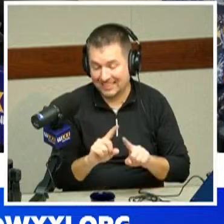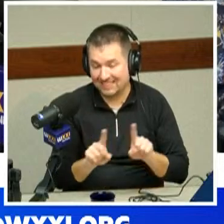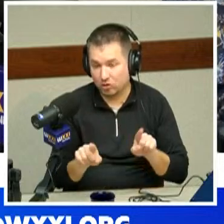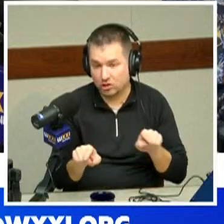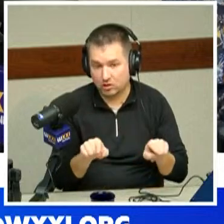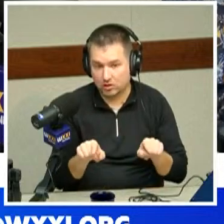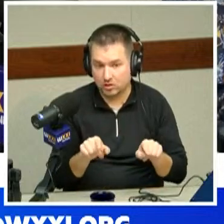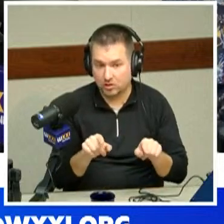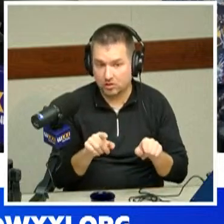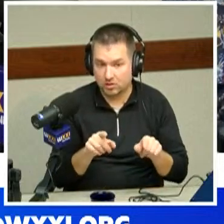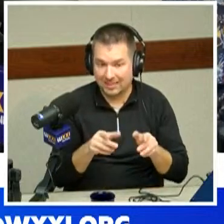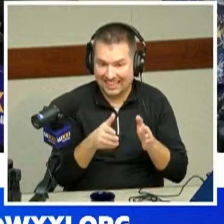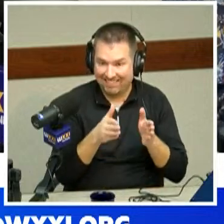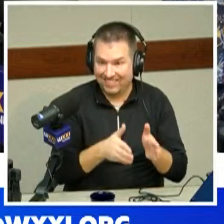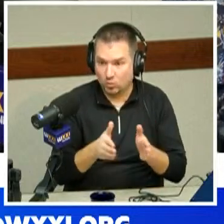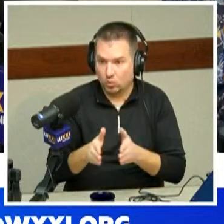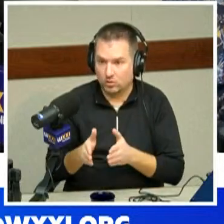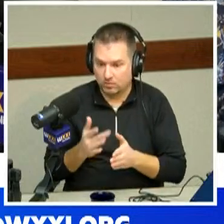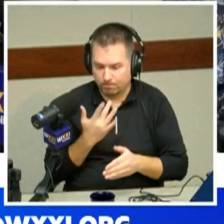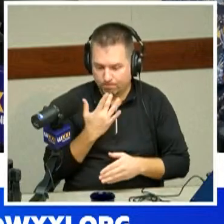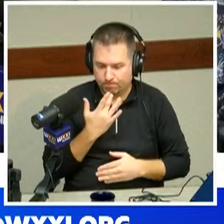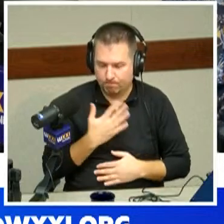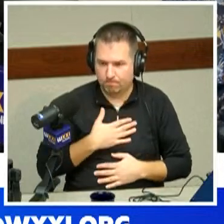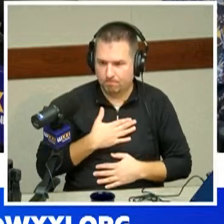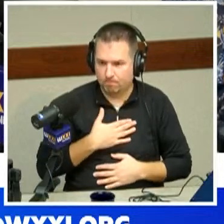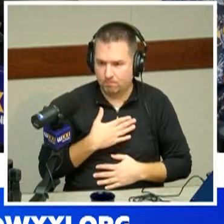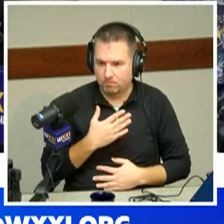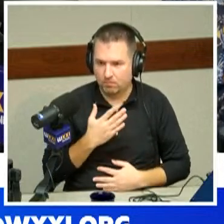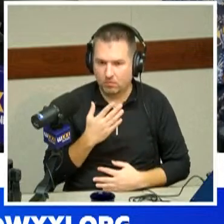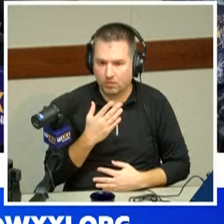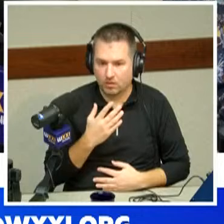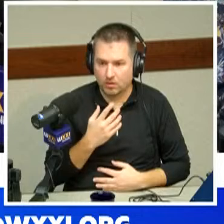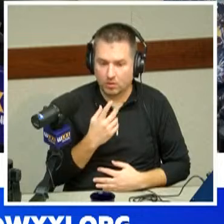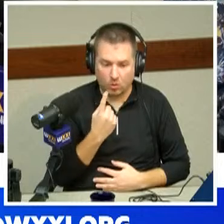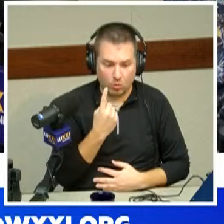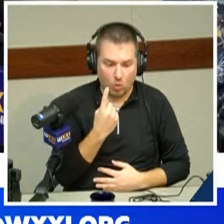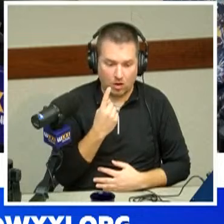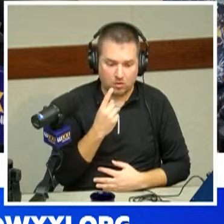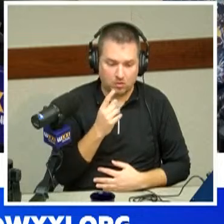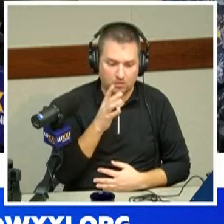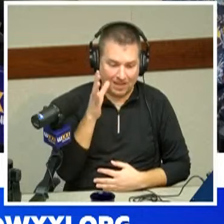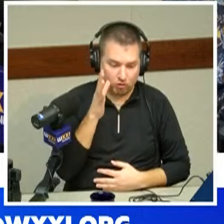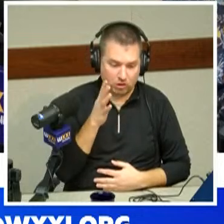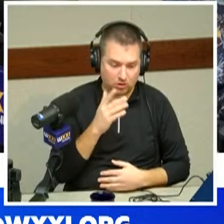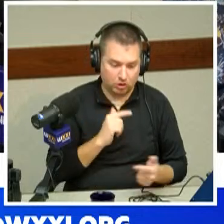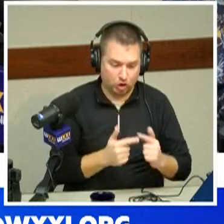just individual differences if you have one parent child interaction you have that one parent child